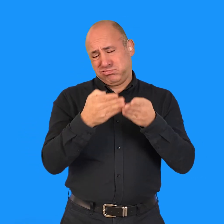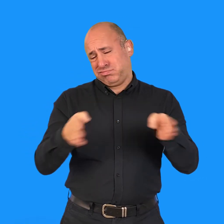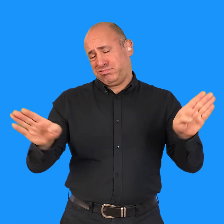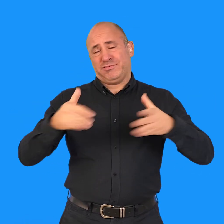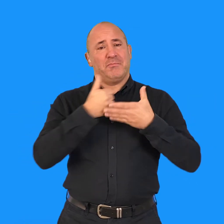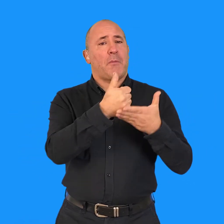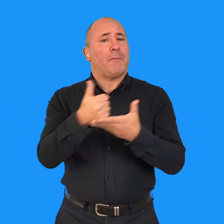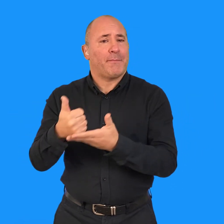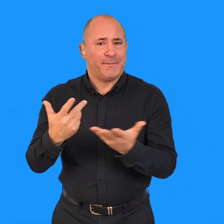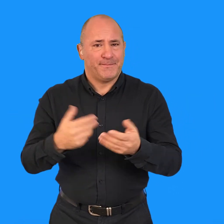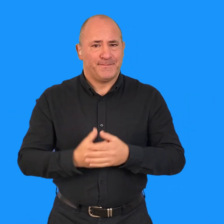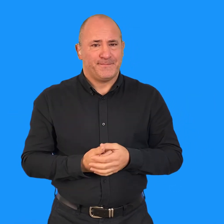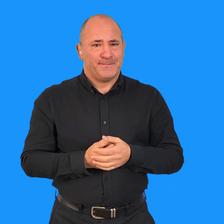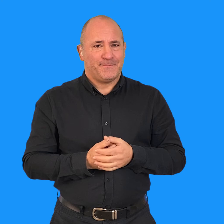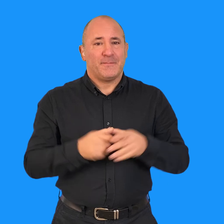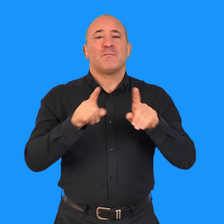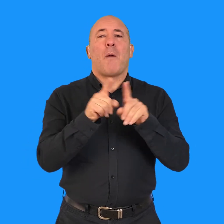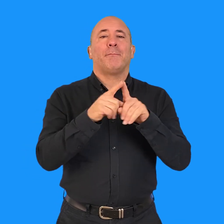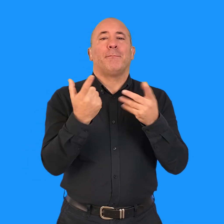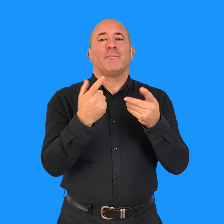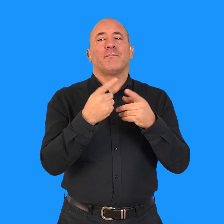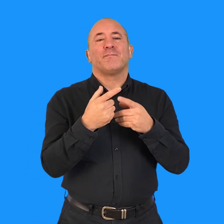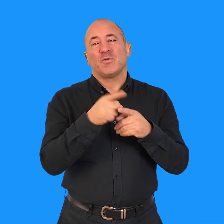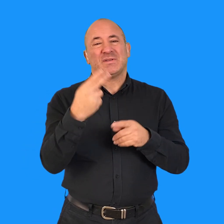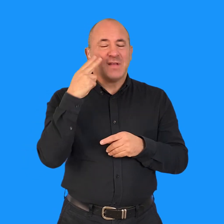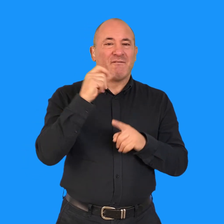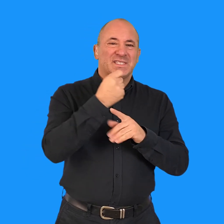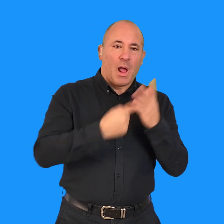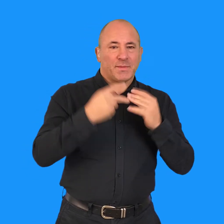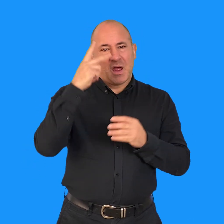and we offer a range of support for deaf,